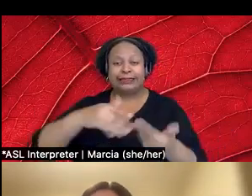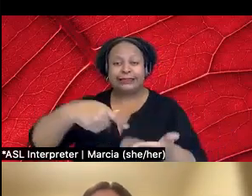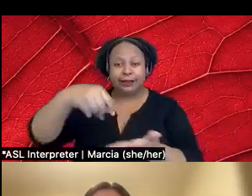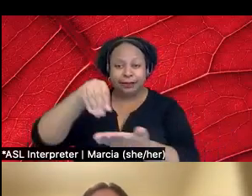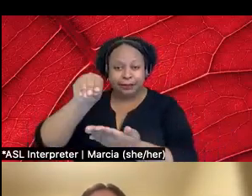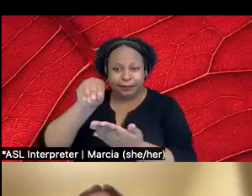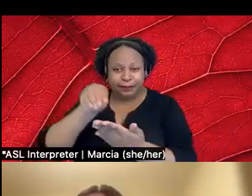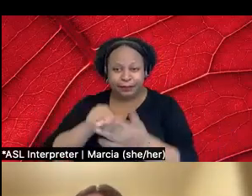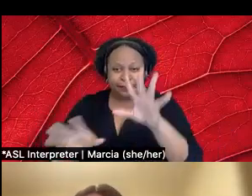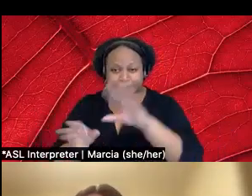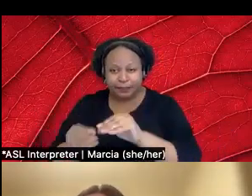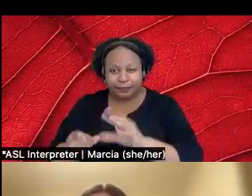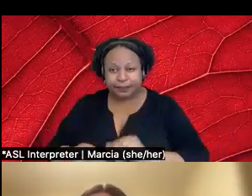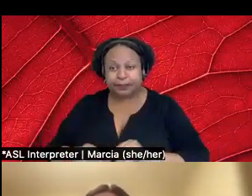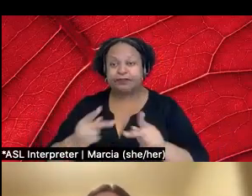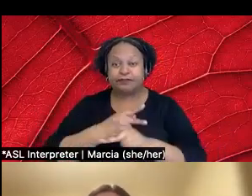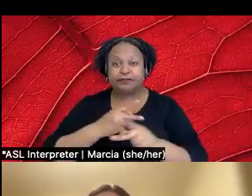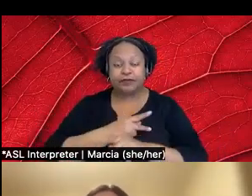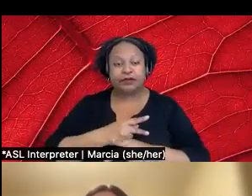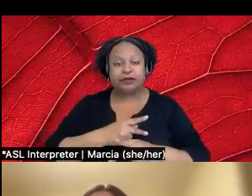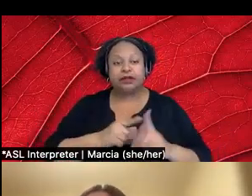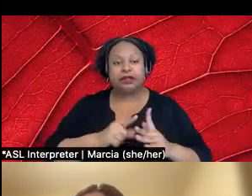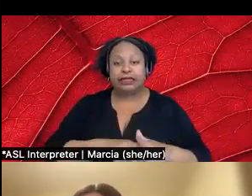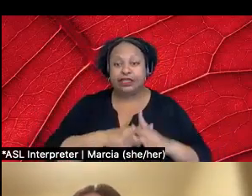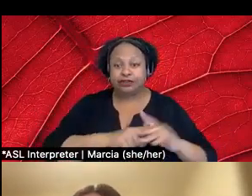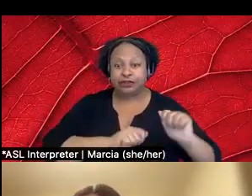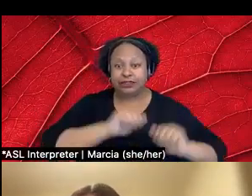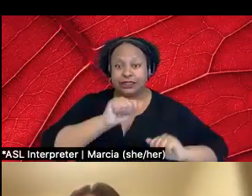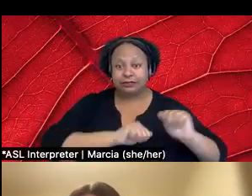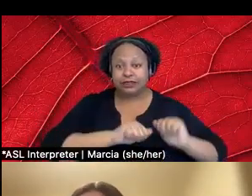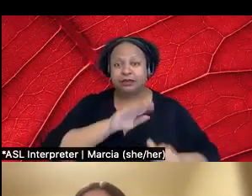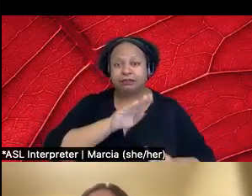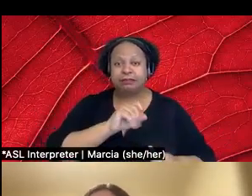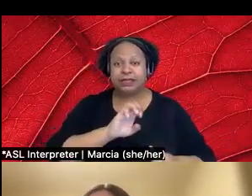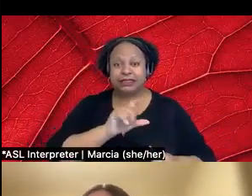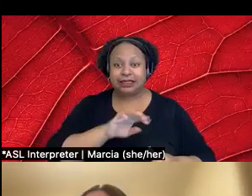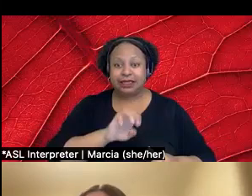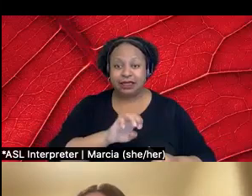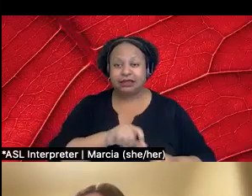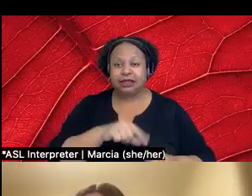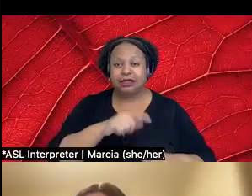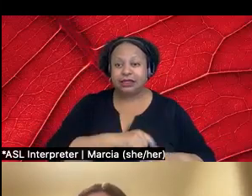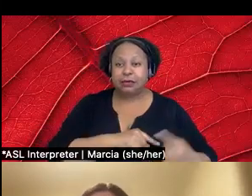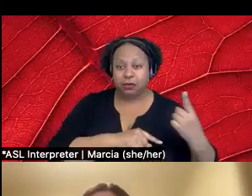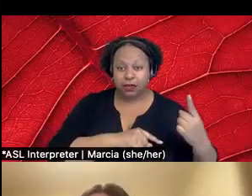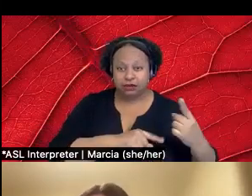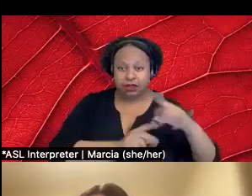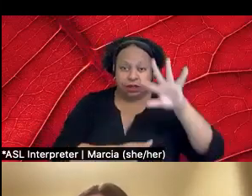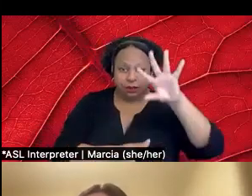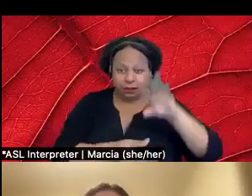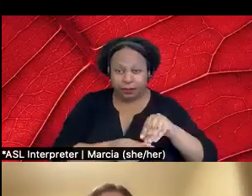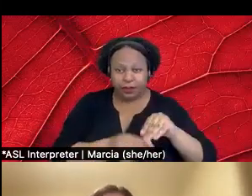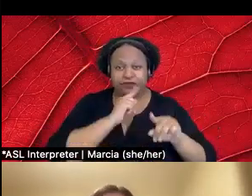At the initial assessment or baseline, we can call that time one. You just add the performance scores for each issue and then divide by